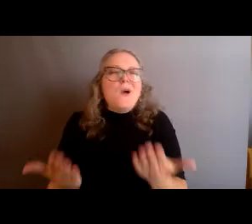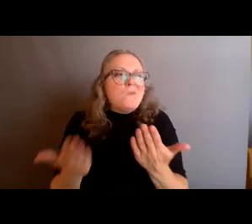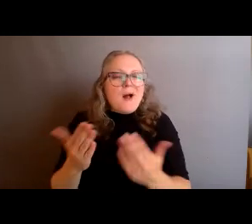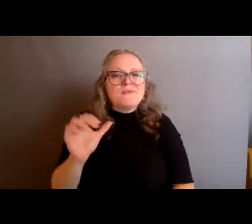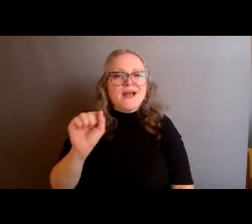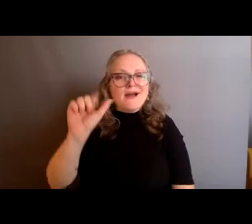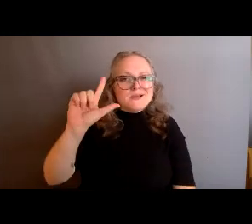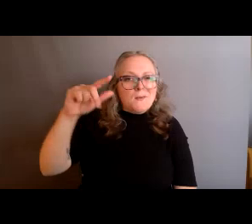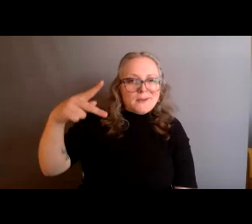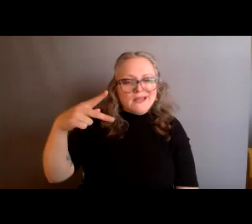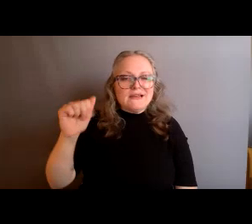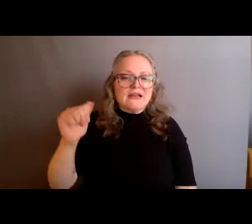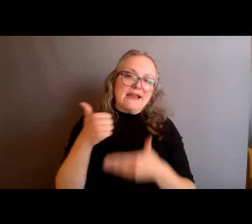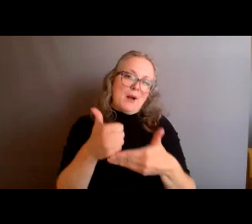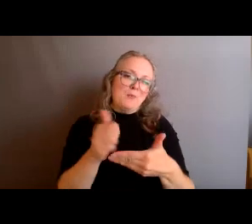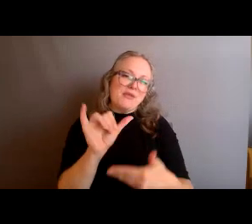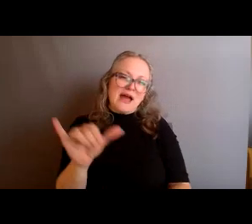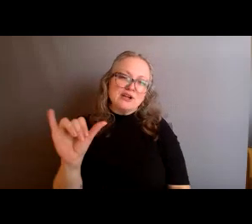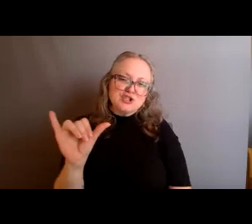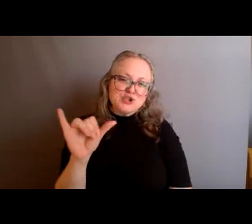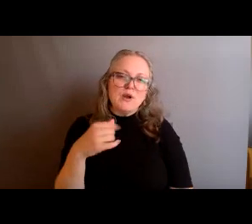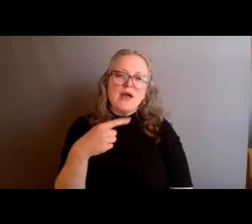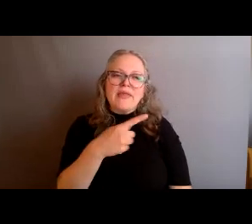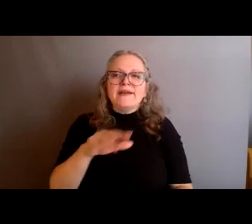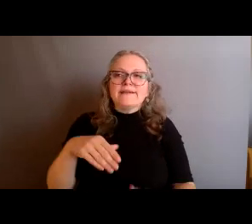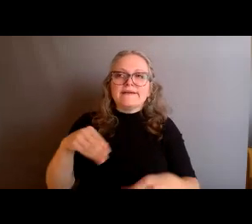could help a lot with that too, because. They can present different learning strategies